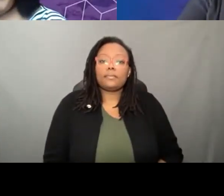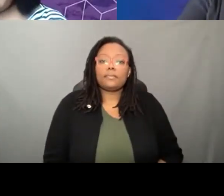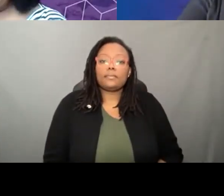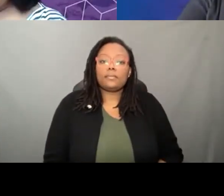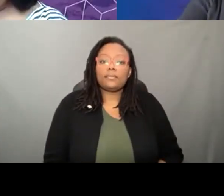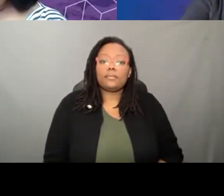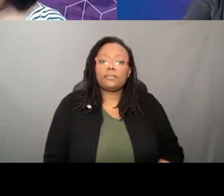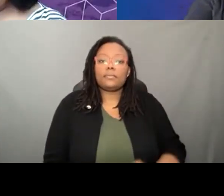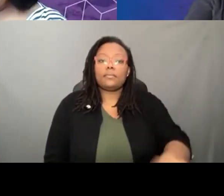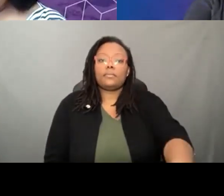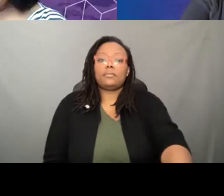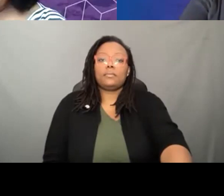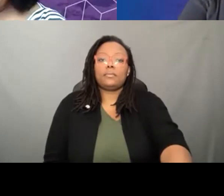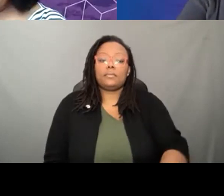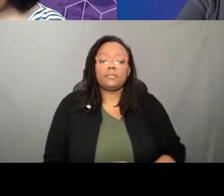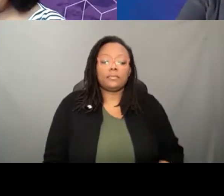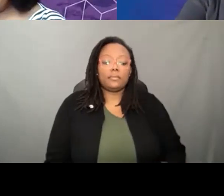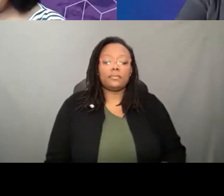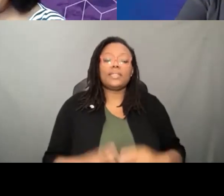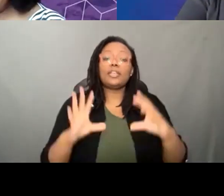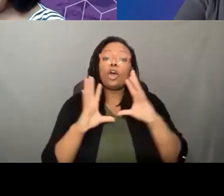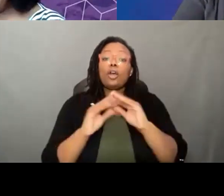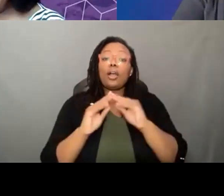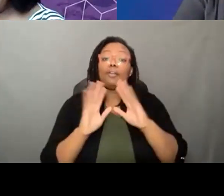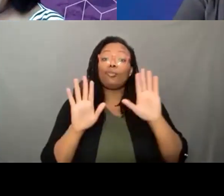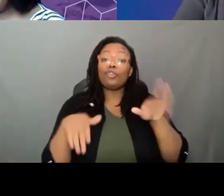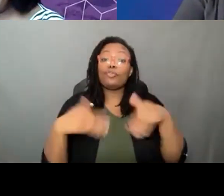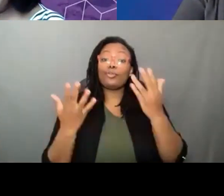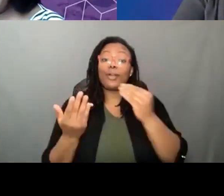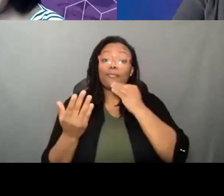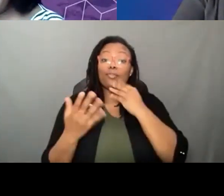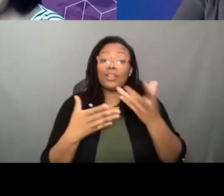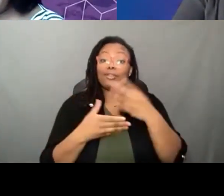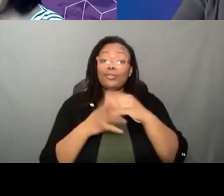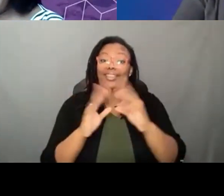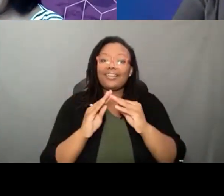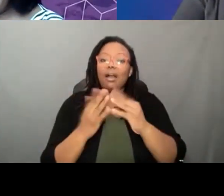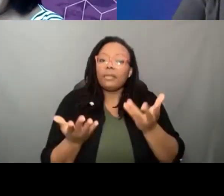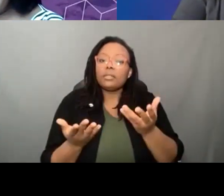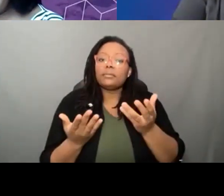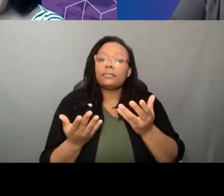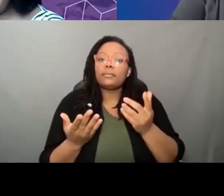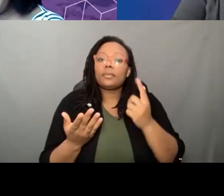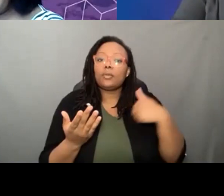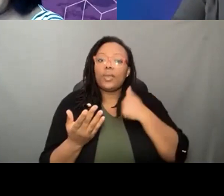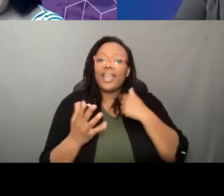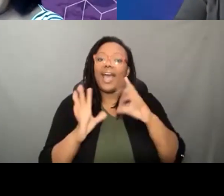if you are going to provide meals as part of the conference. Yes. We have conference awards, in fact.